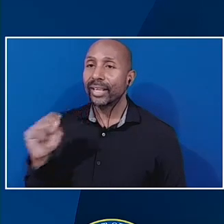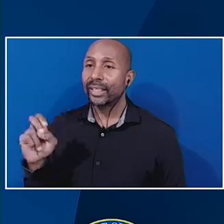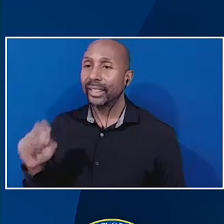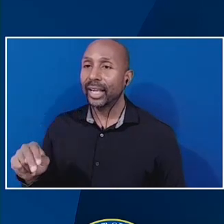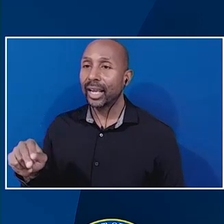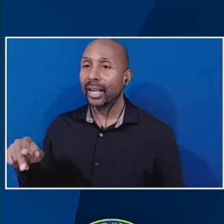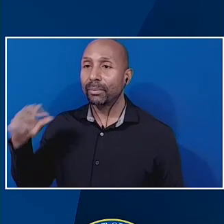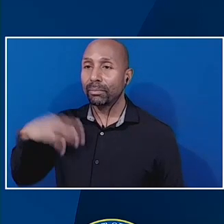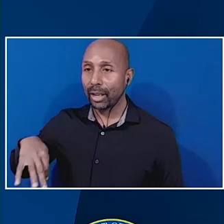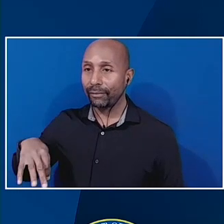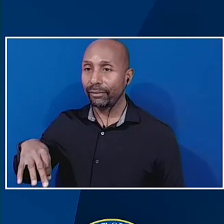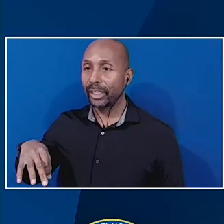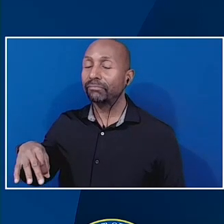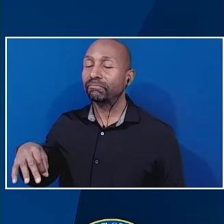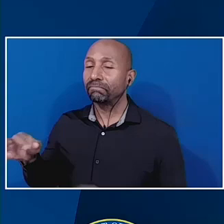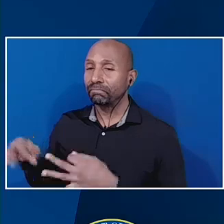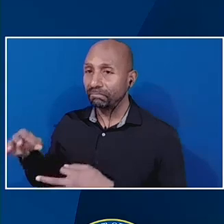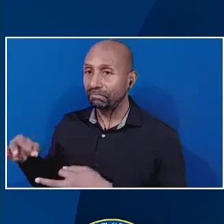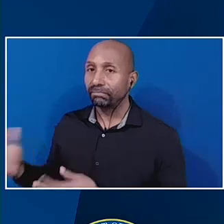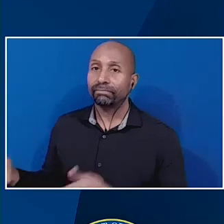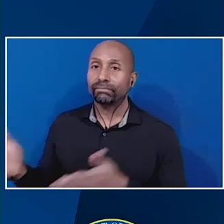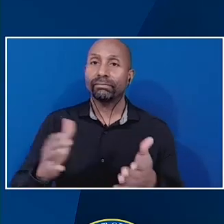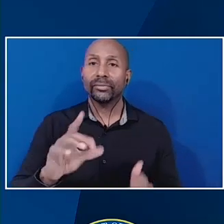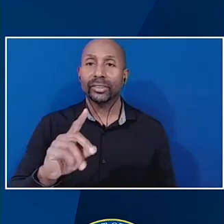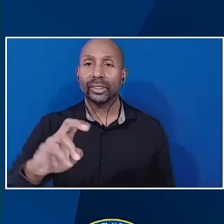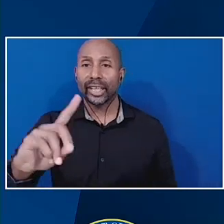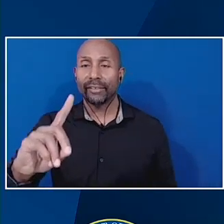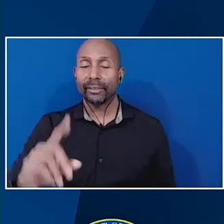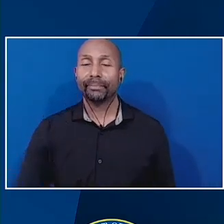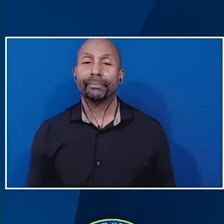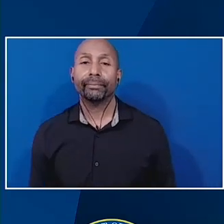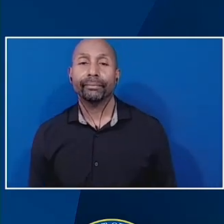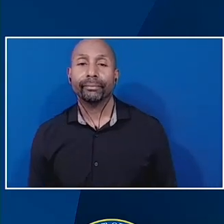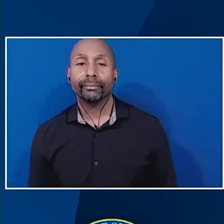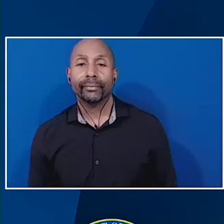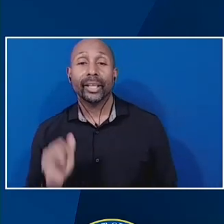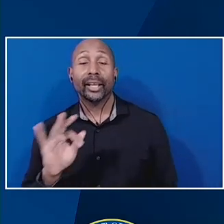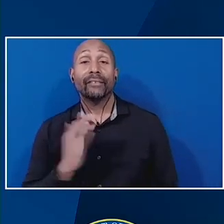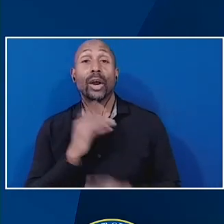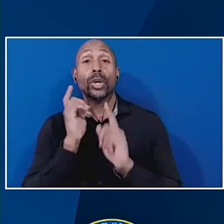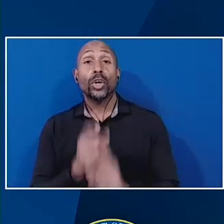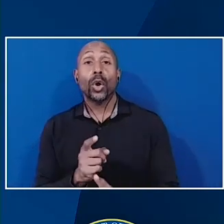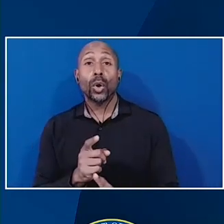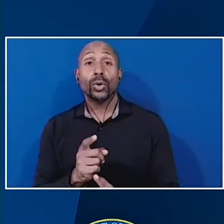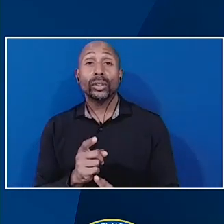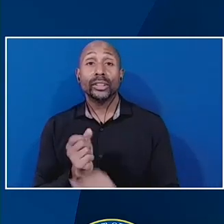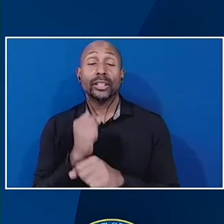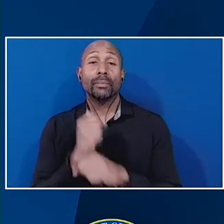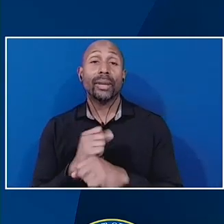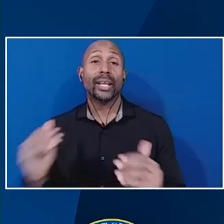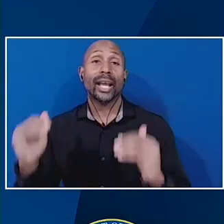If the ultimate goal of, you know, what we're doing here is to strengthen higher education for the benefit of students and